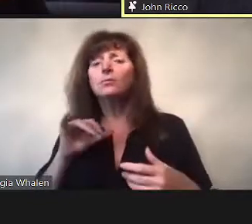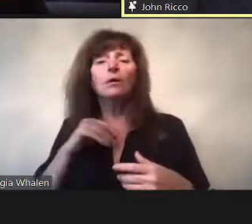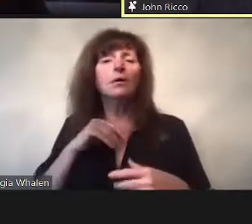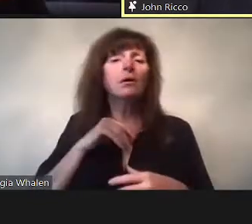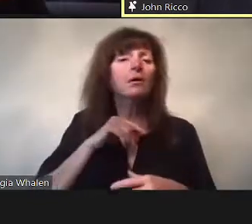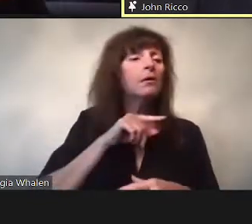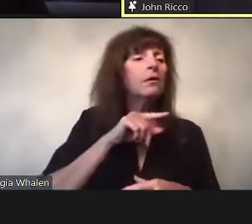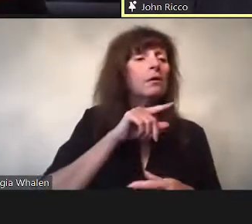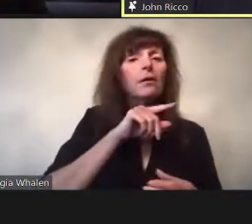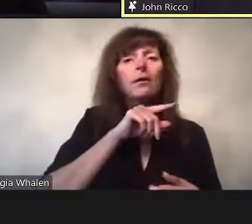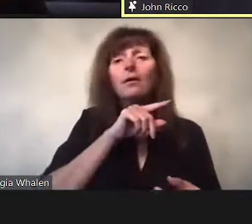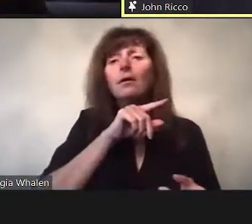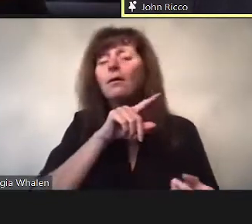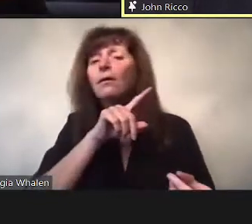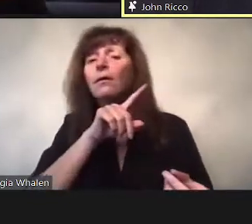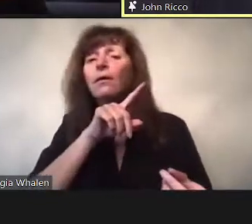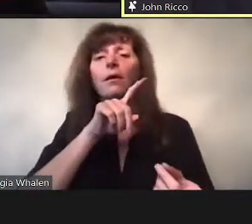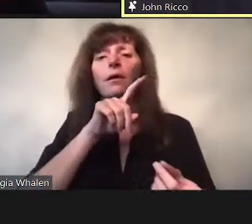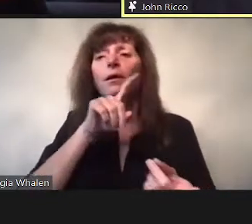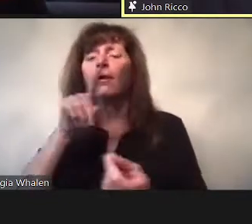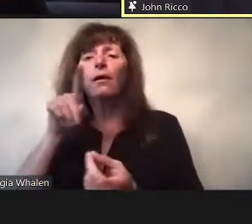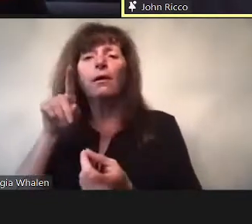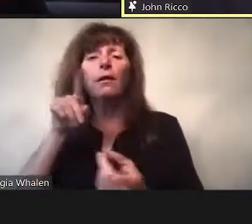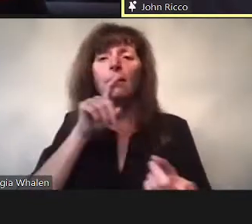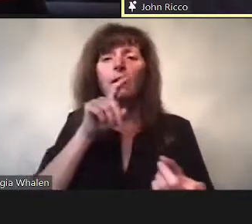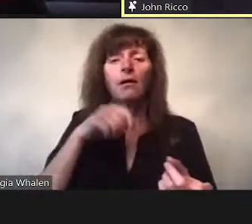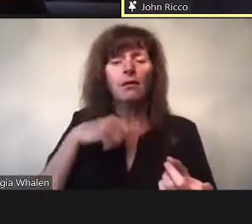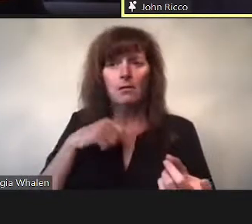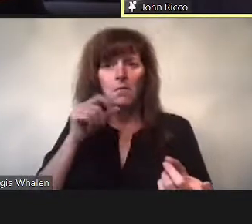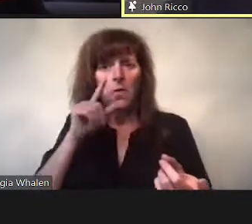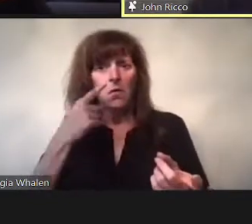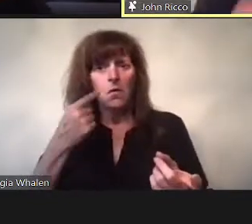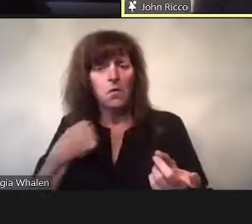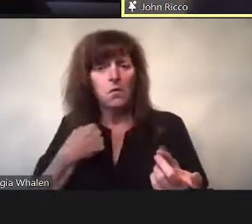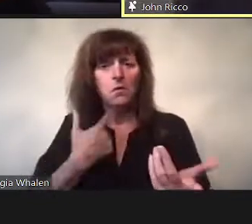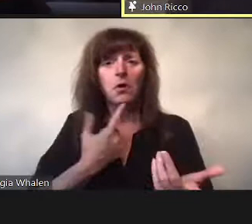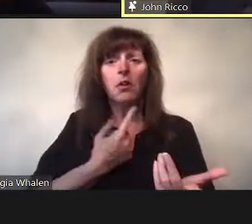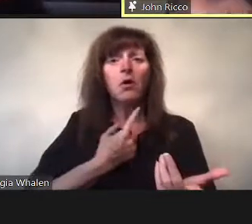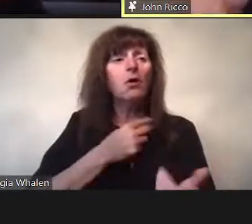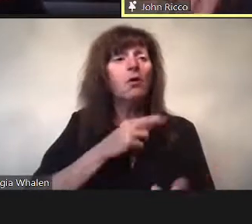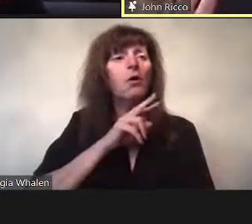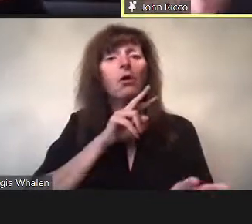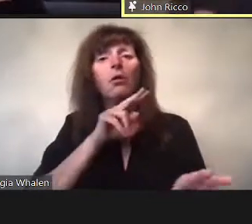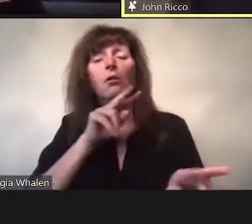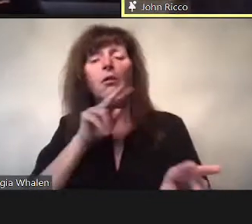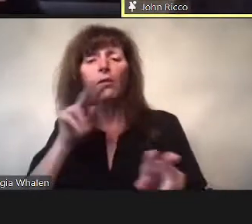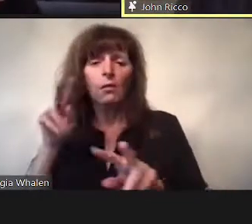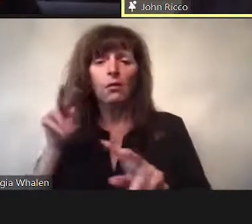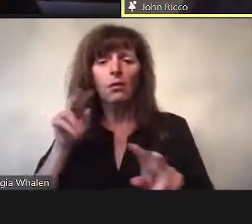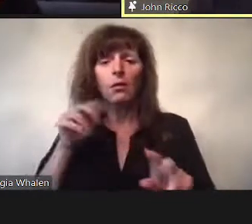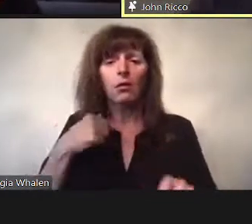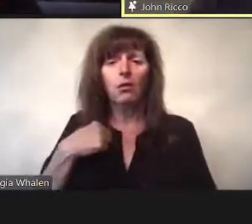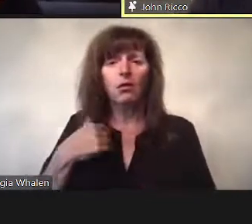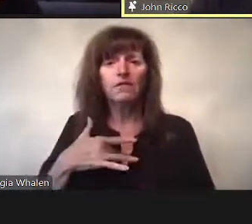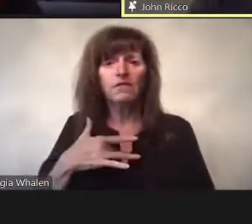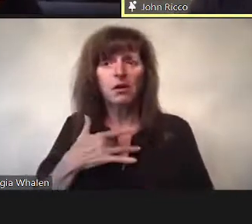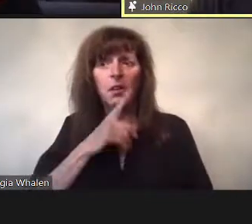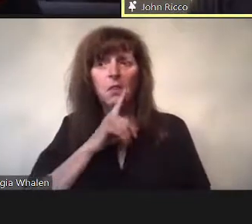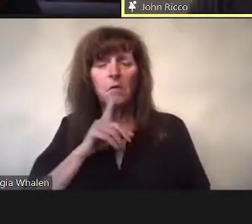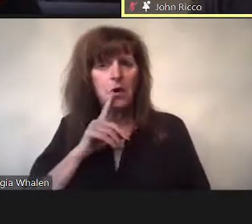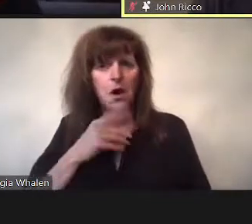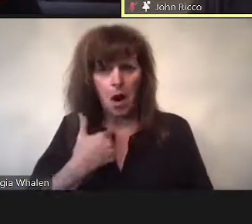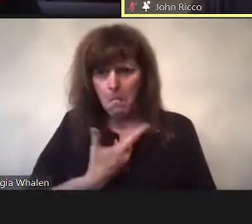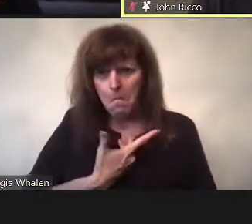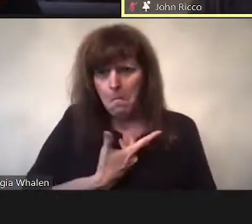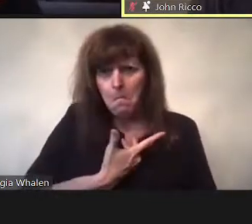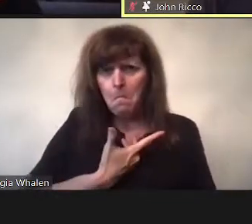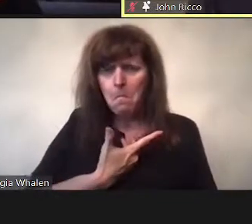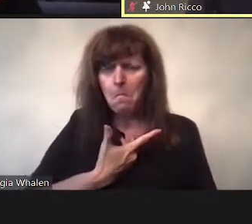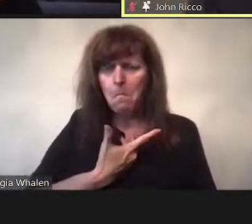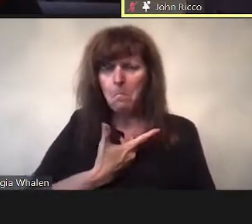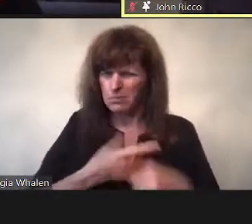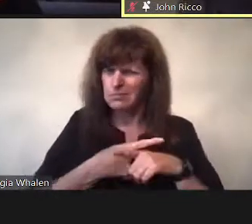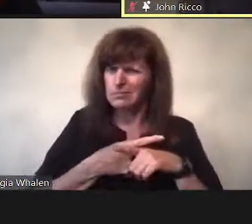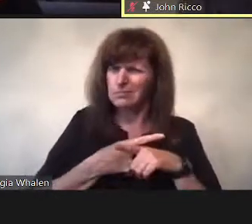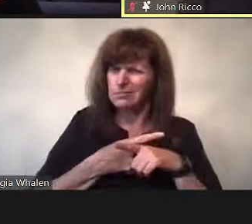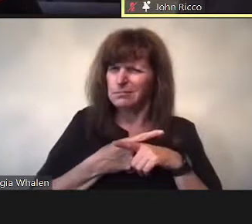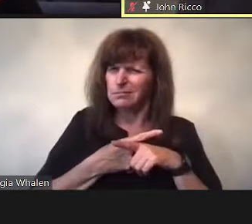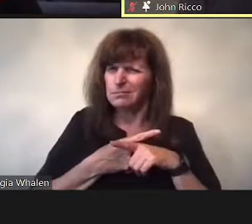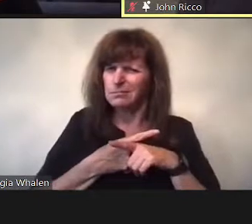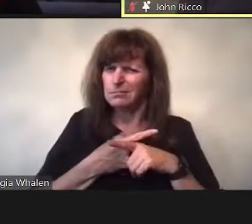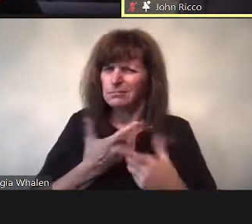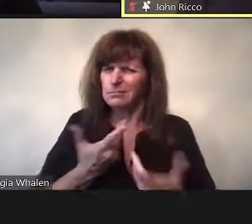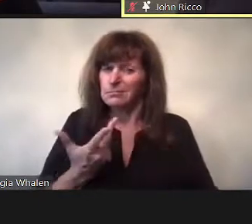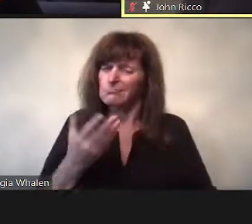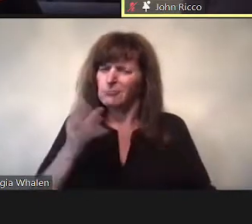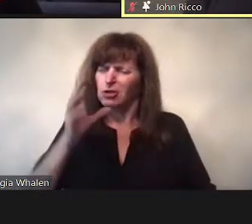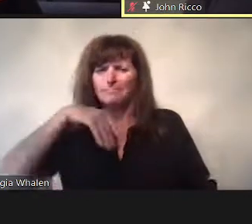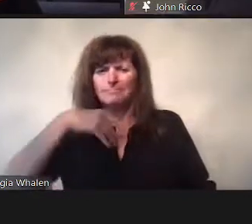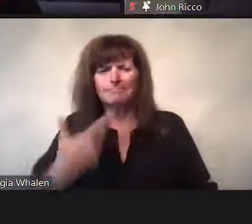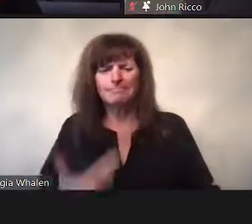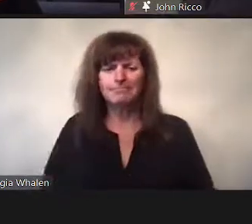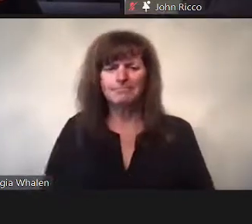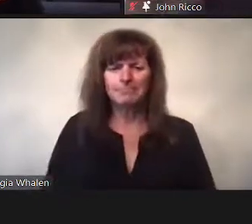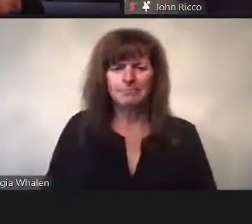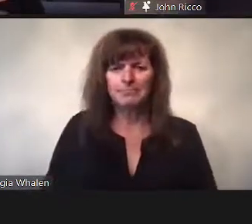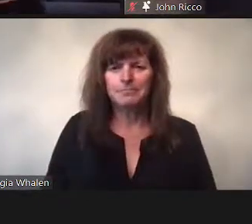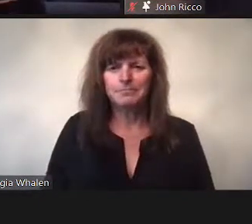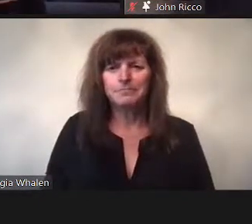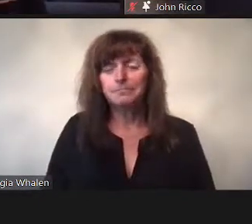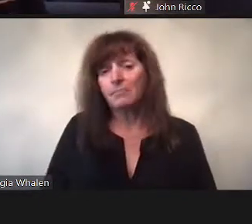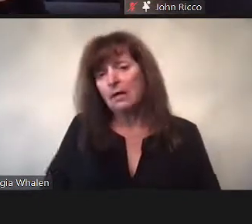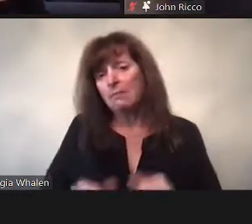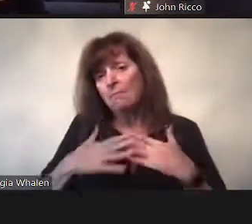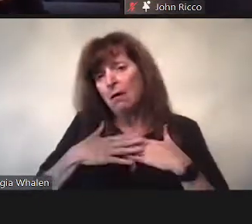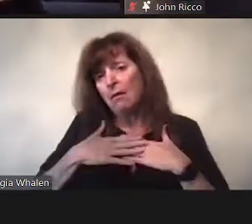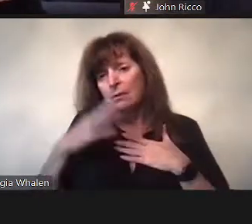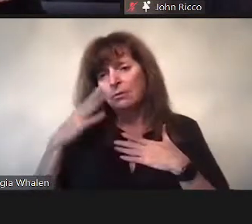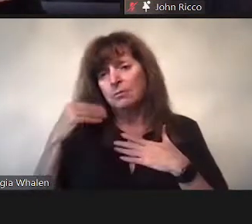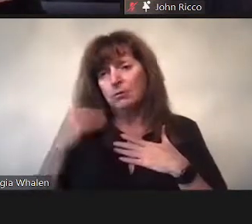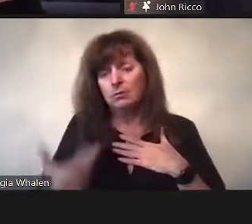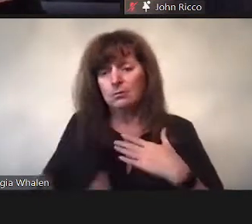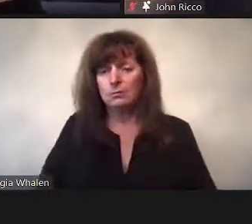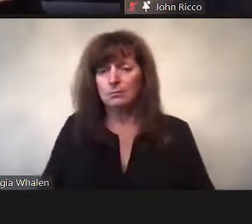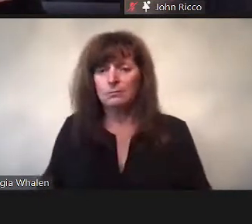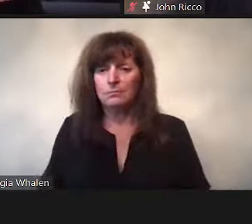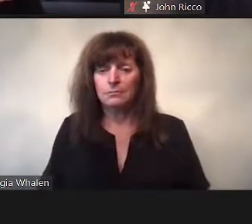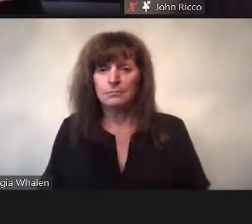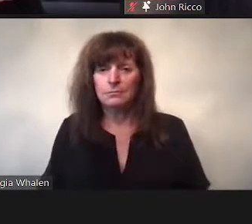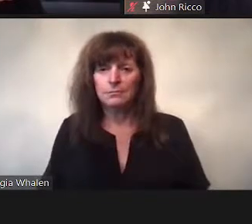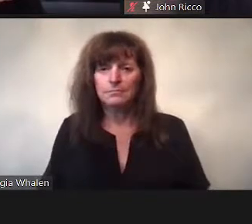and yet the paradox is the person drops away and is no longer there.